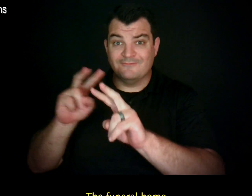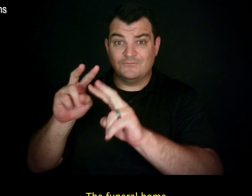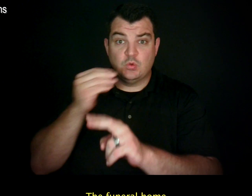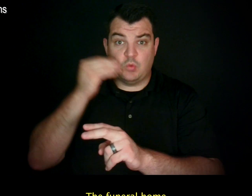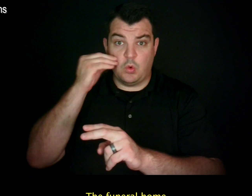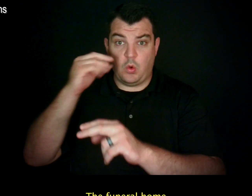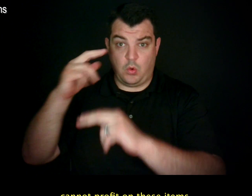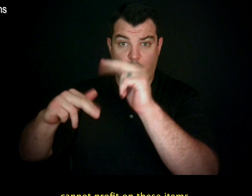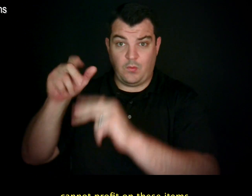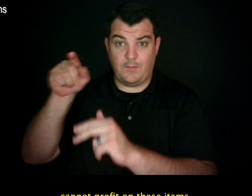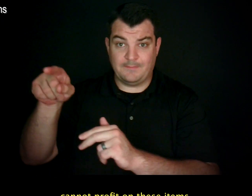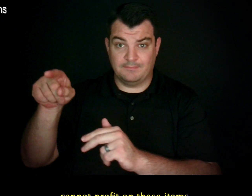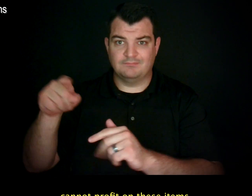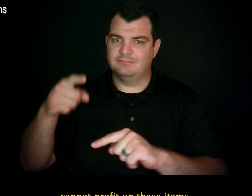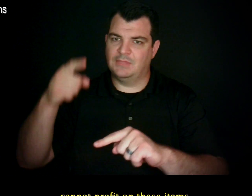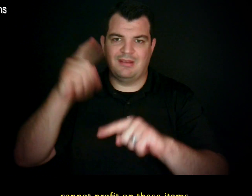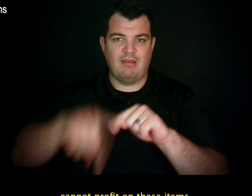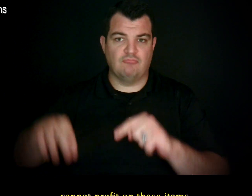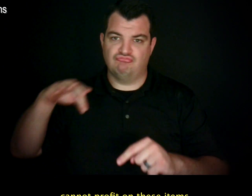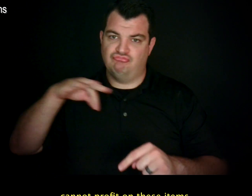The funeral home cannot profit on these items.